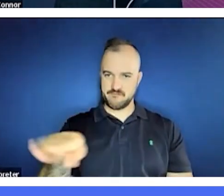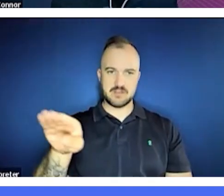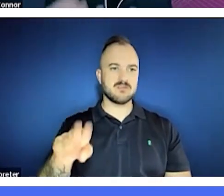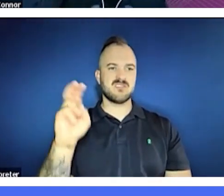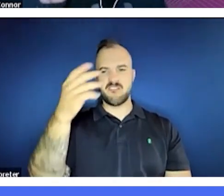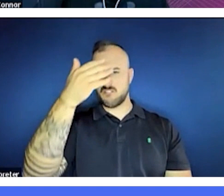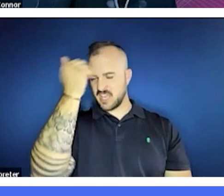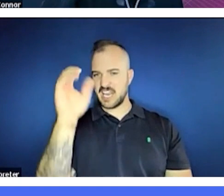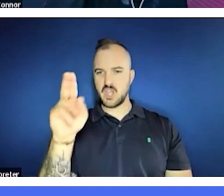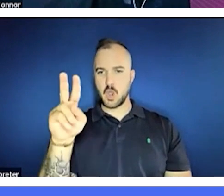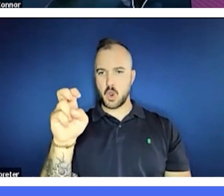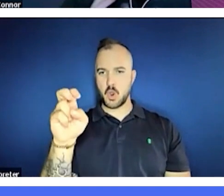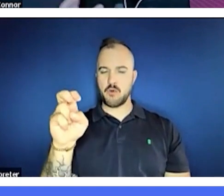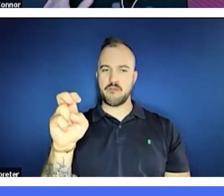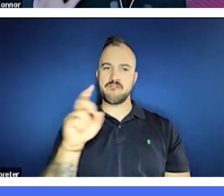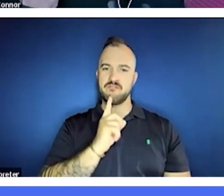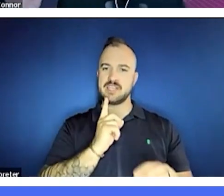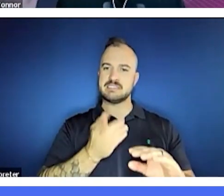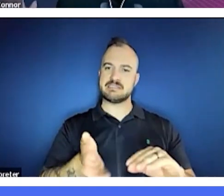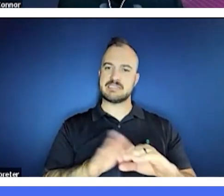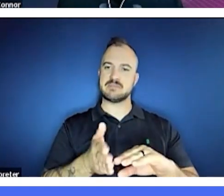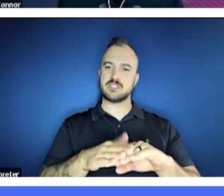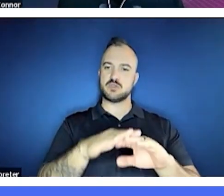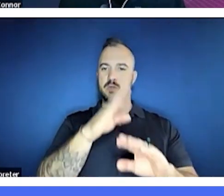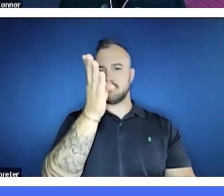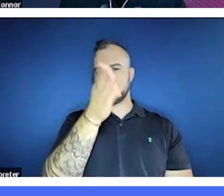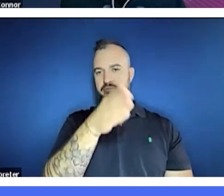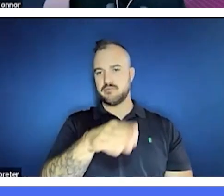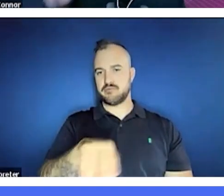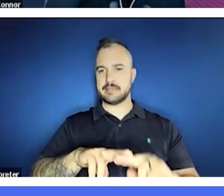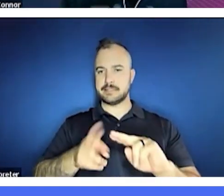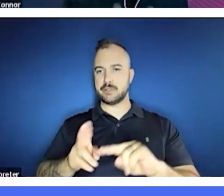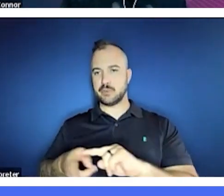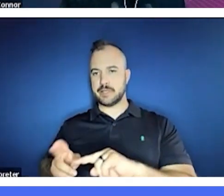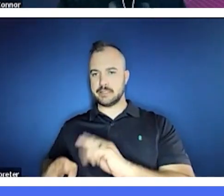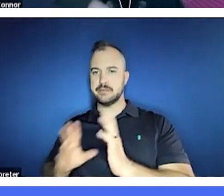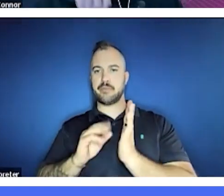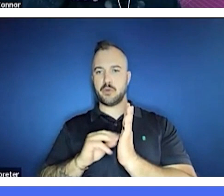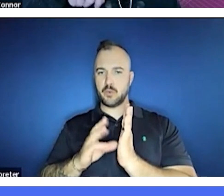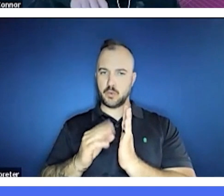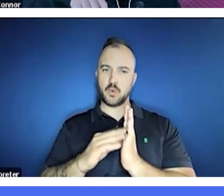It's an exponential decrease in the amount of things we learn over time. Now, by the way, there is a little reminiscence bump